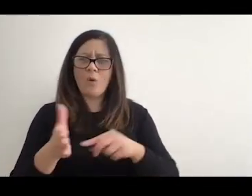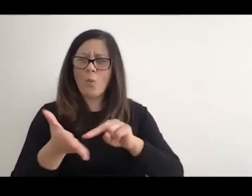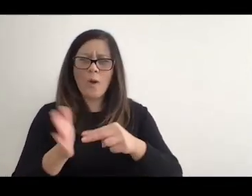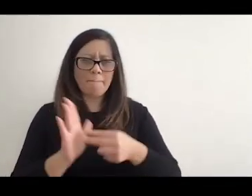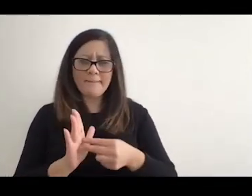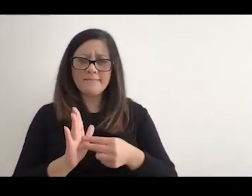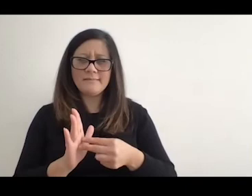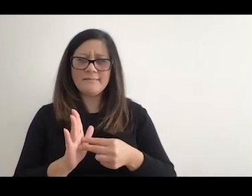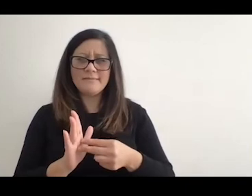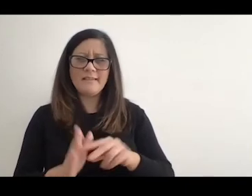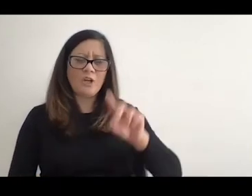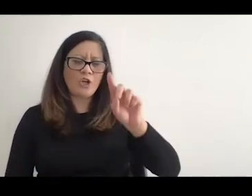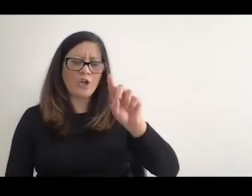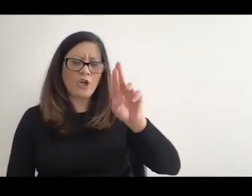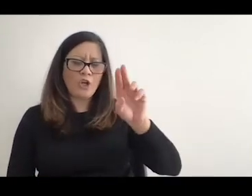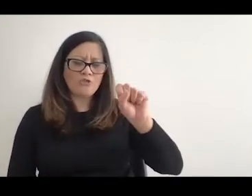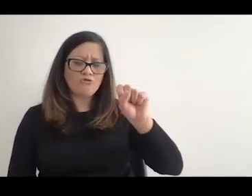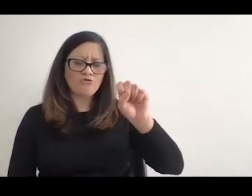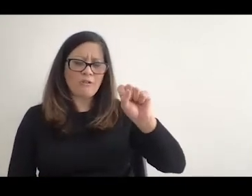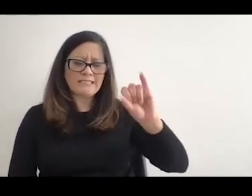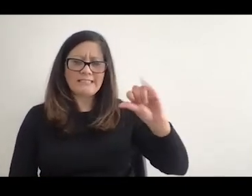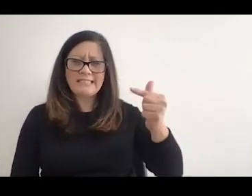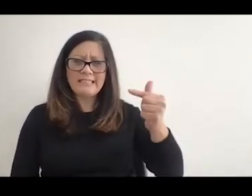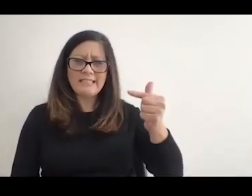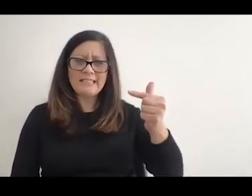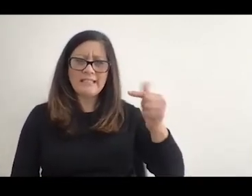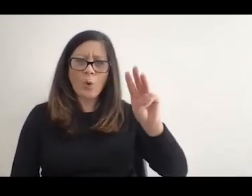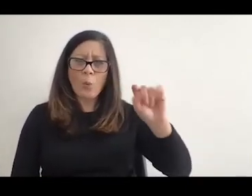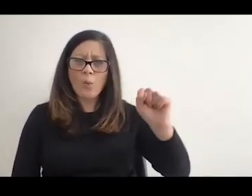What's the difference in dressing with and without disabilities?